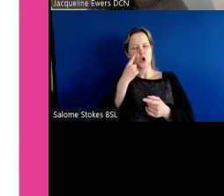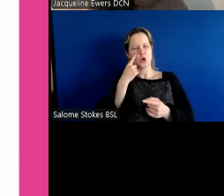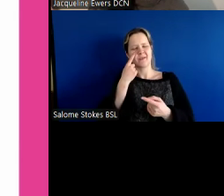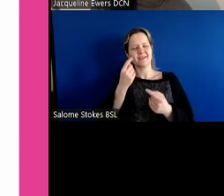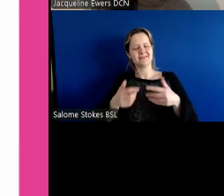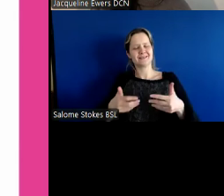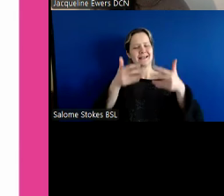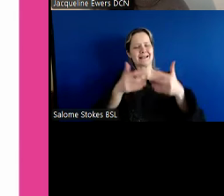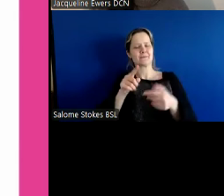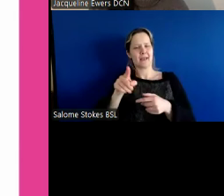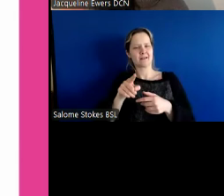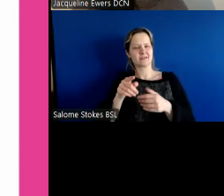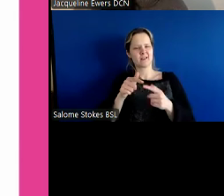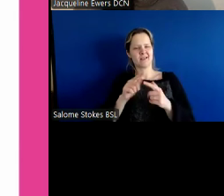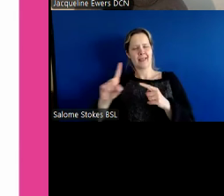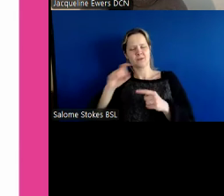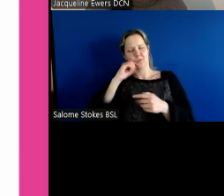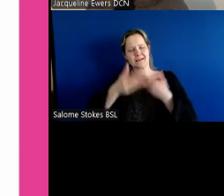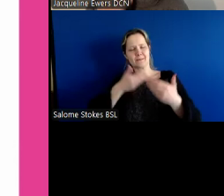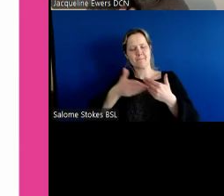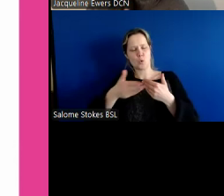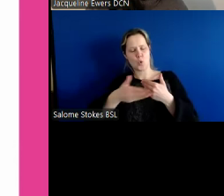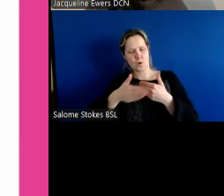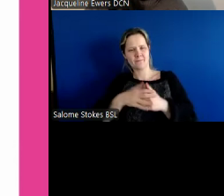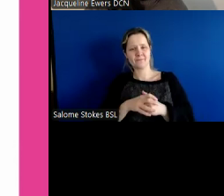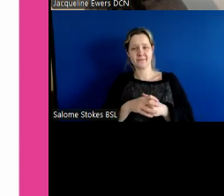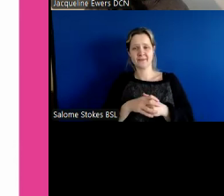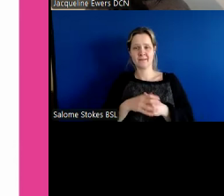further on in the presentation, just how cost effective it is.